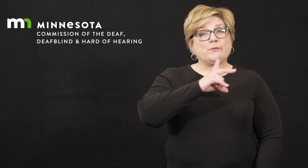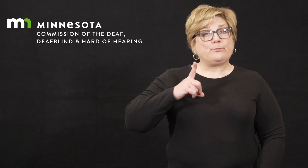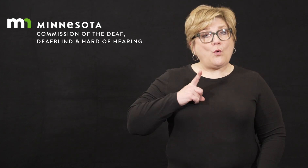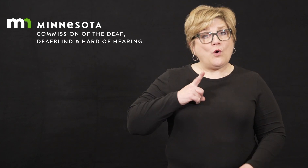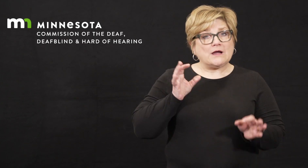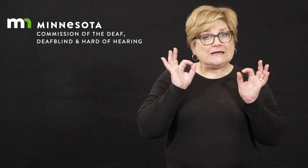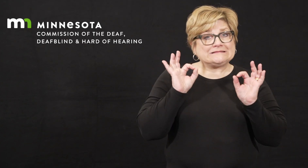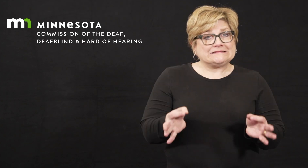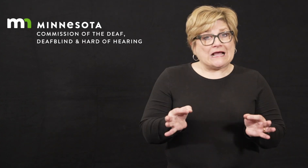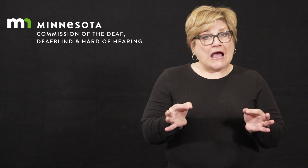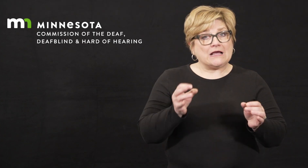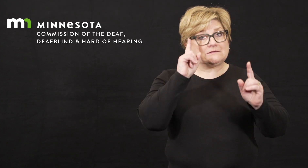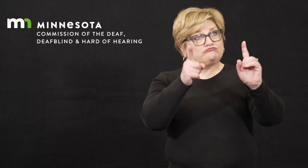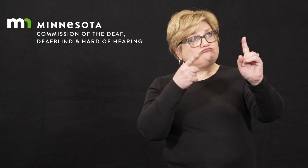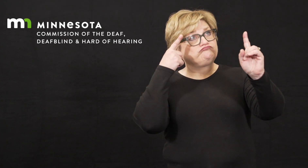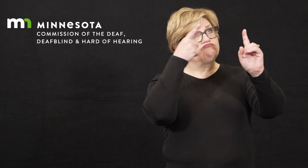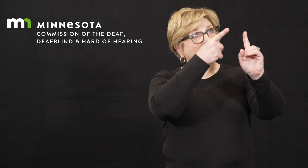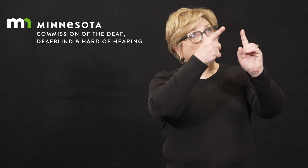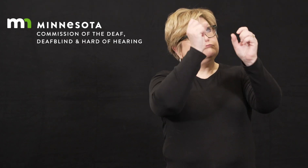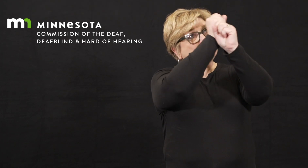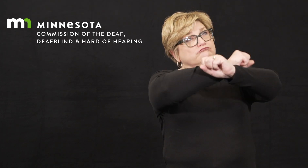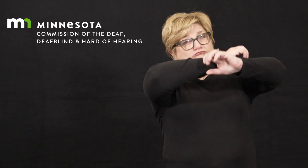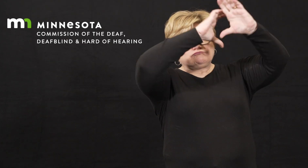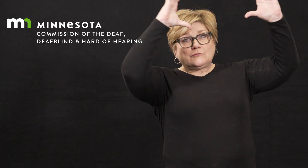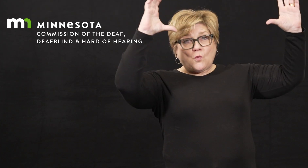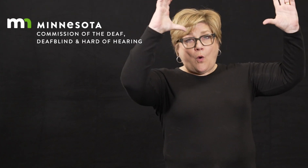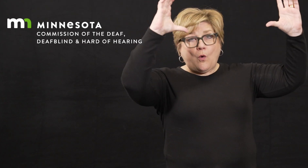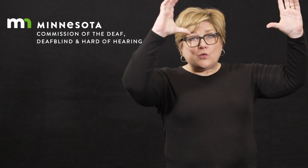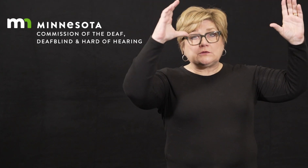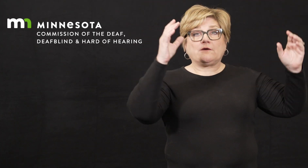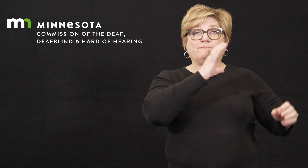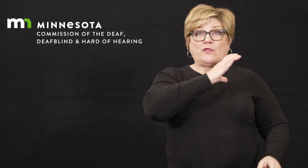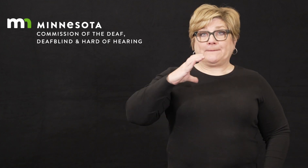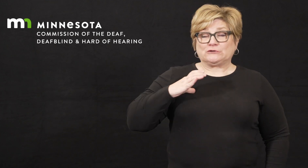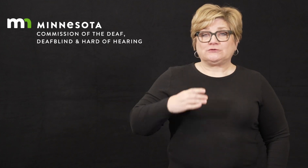The board decides the purpose (big picture goals) of the Commission.